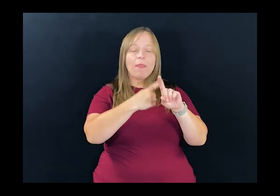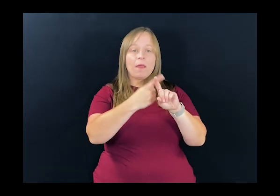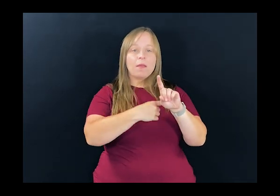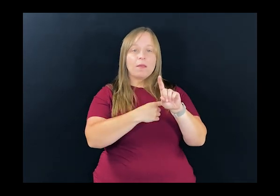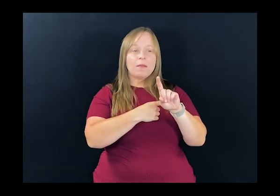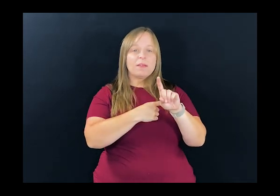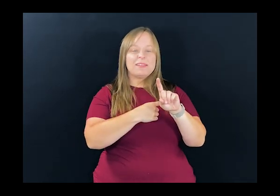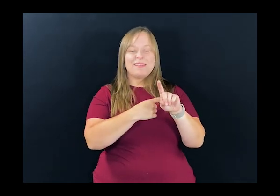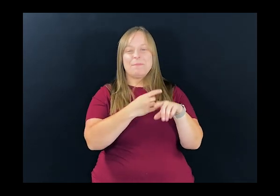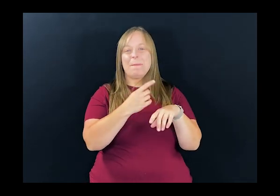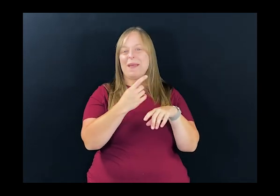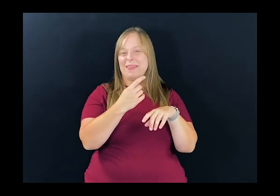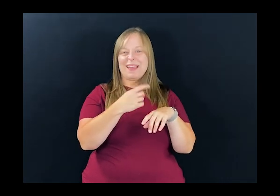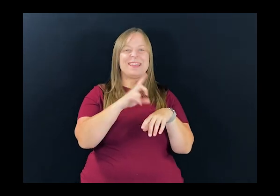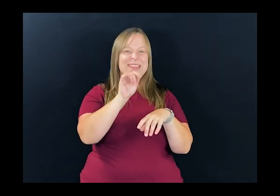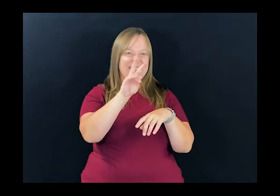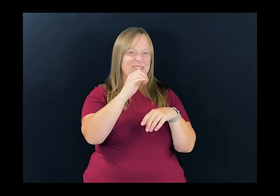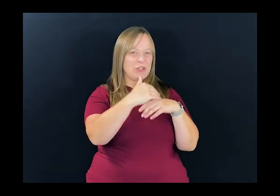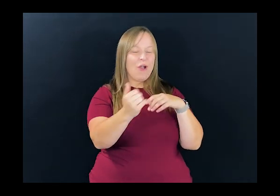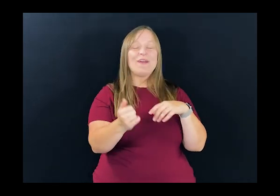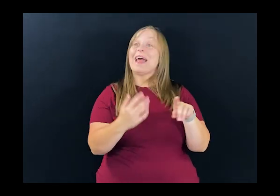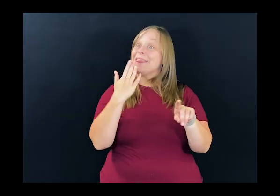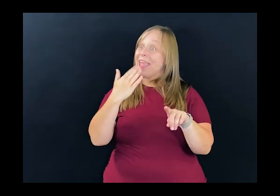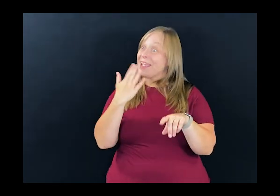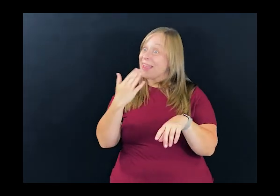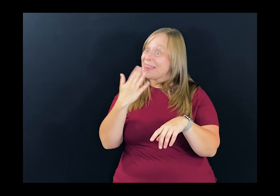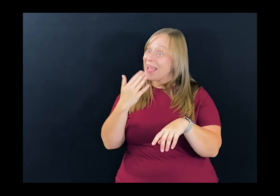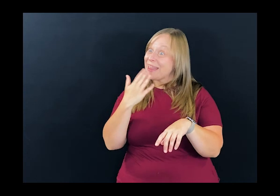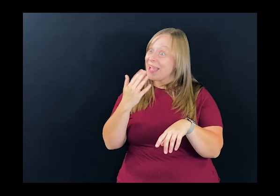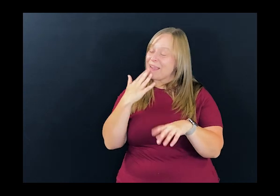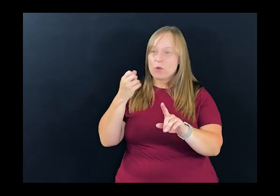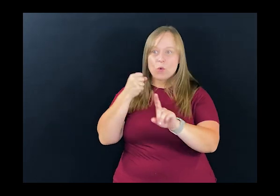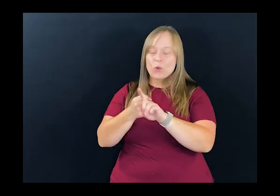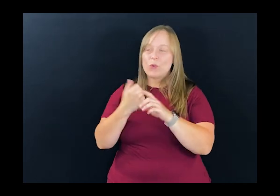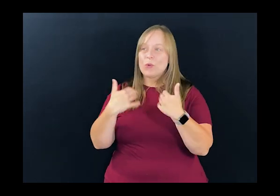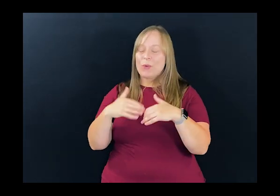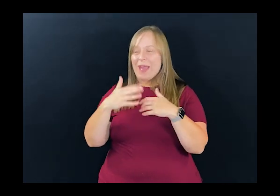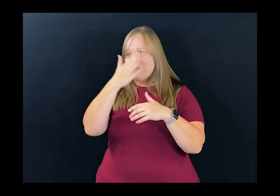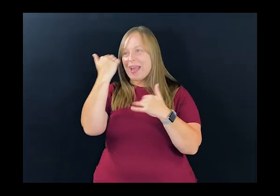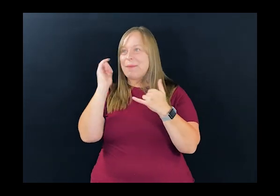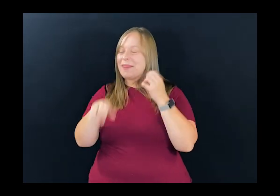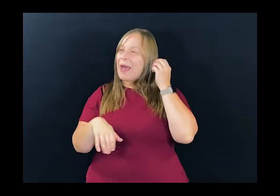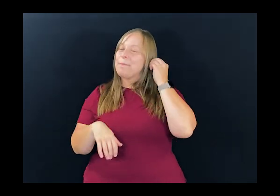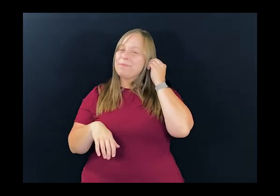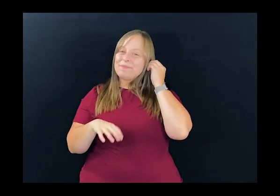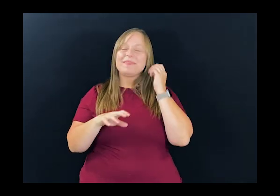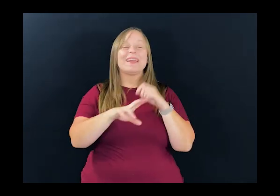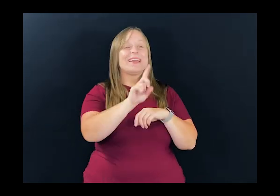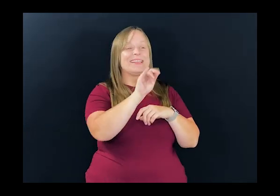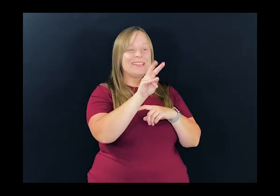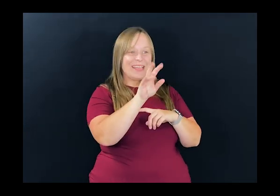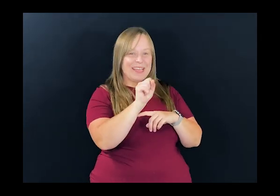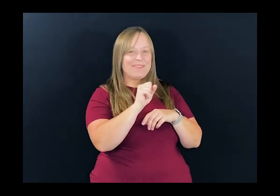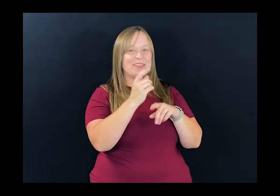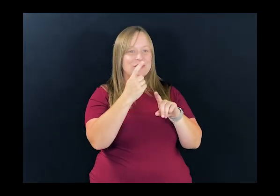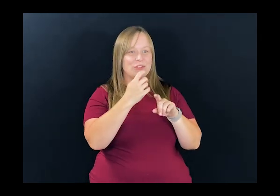[Donna] Oh diva calls, yes, I forgot, Yes, thank you, thank you! That's really significant, yes [Shameka] Yeah, so we have the divas calls